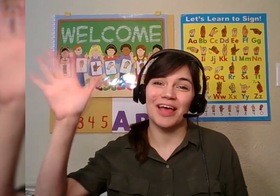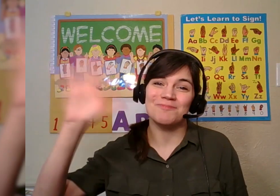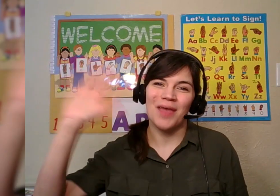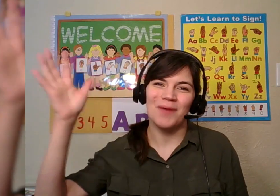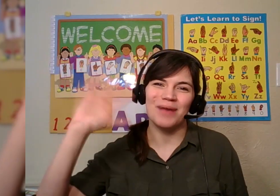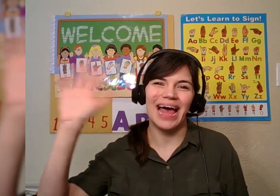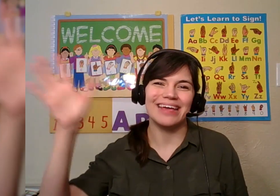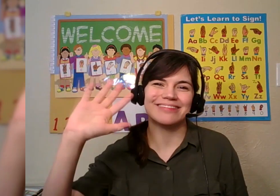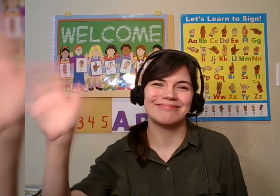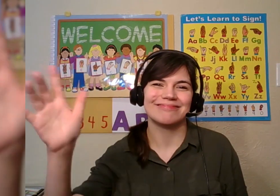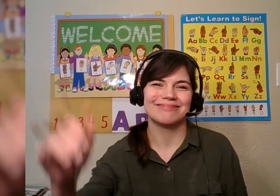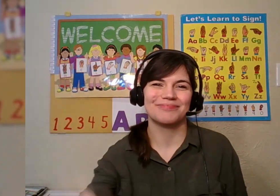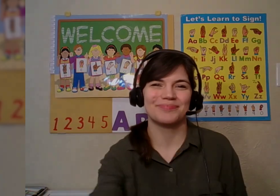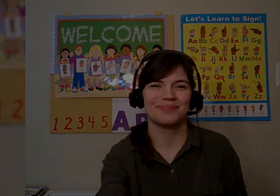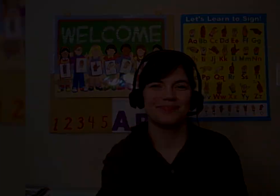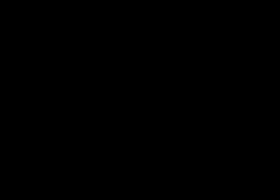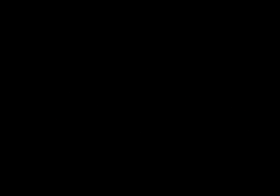Bye!